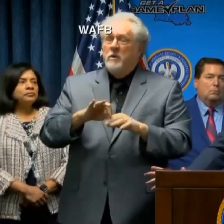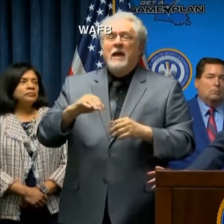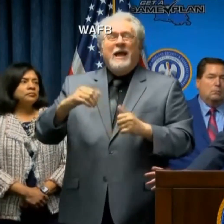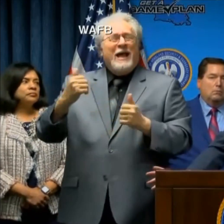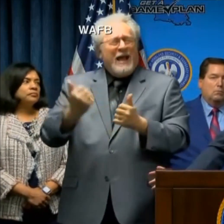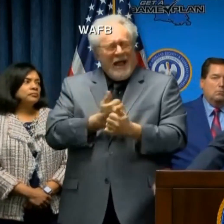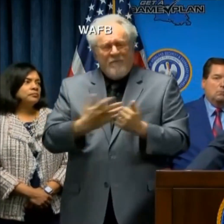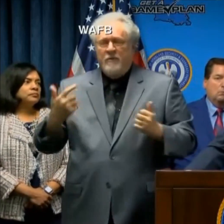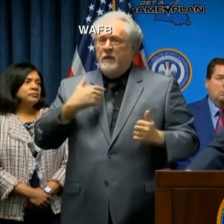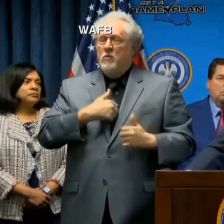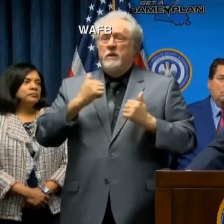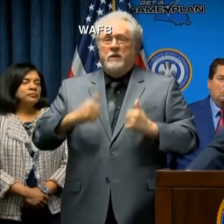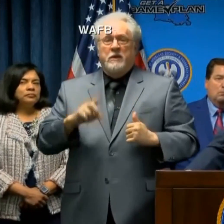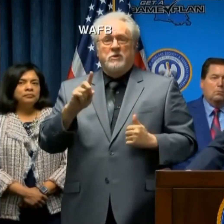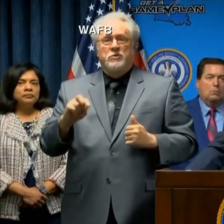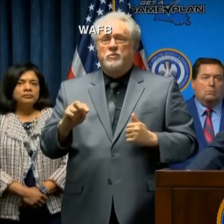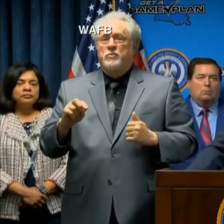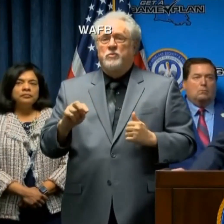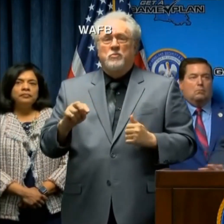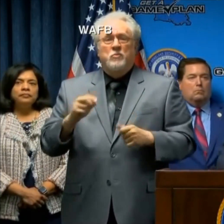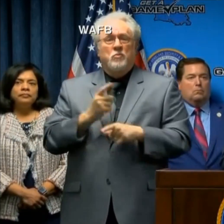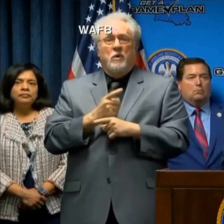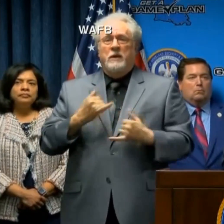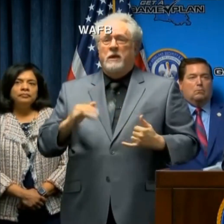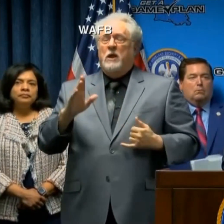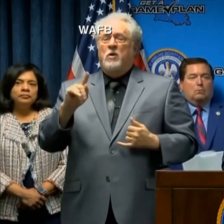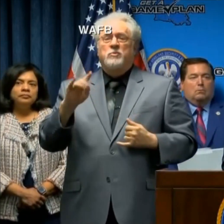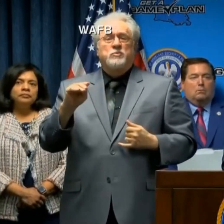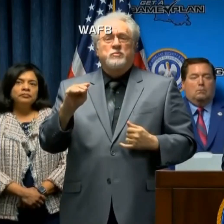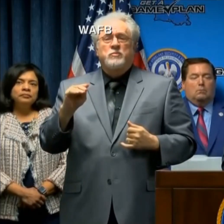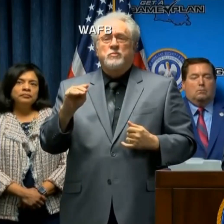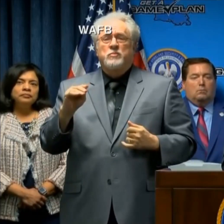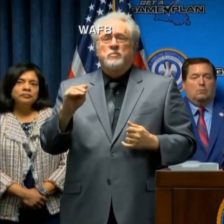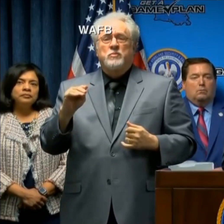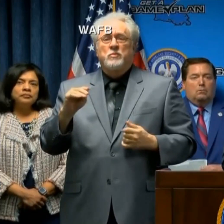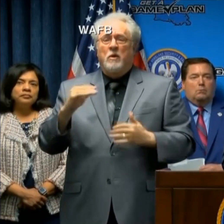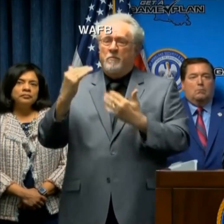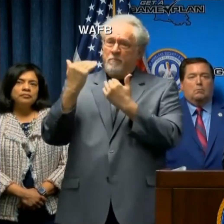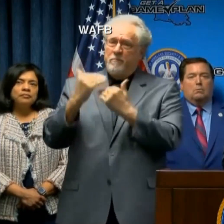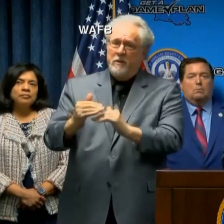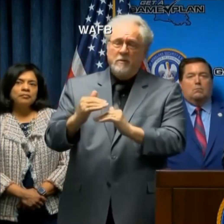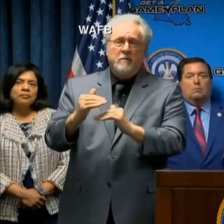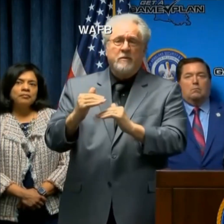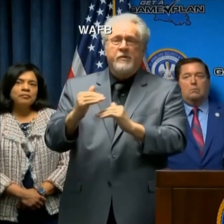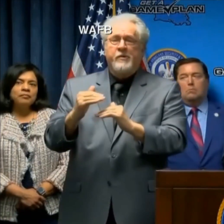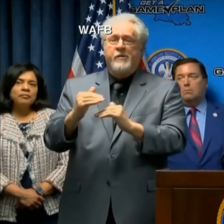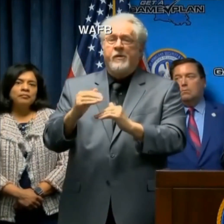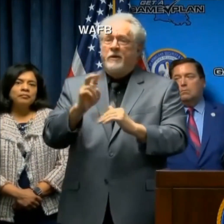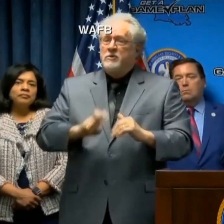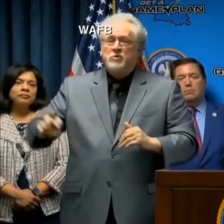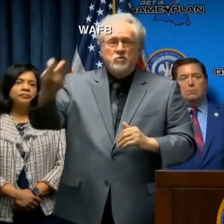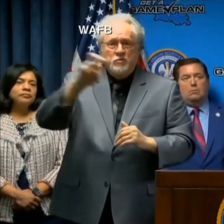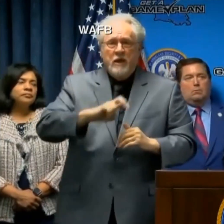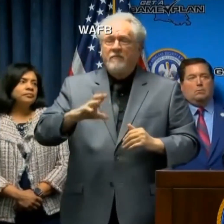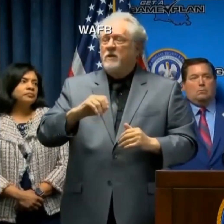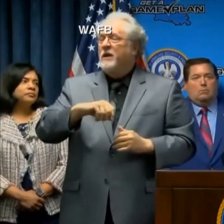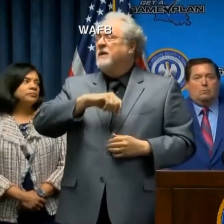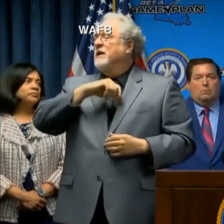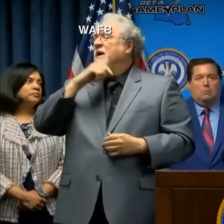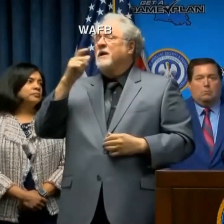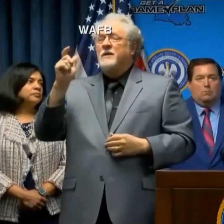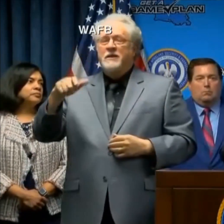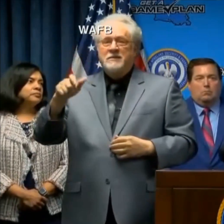that we can do right now to to minimize the the travel and the unnecessary